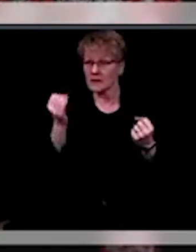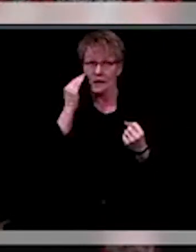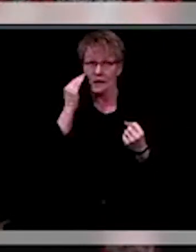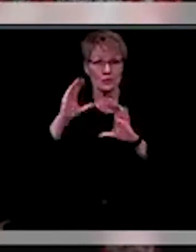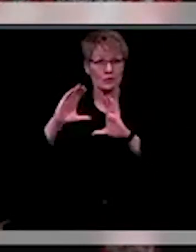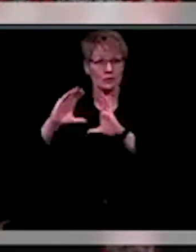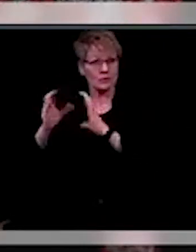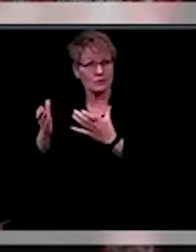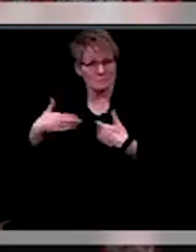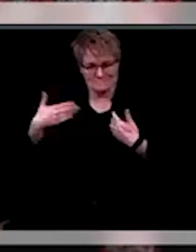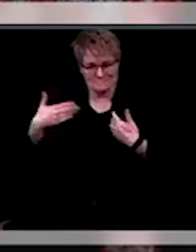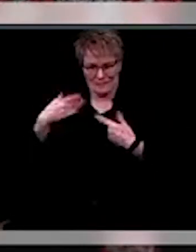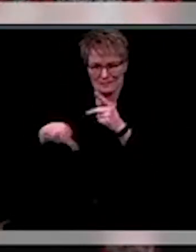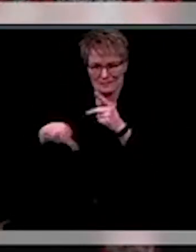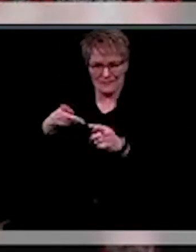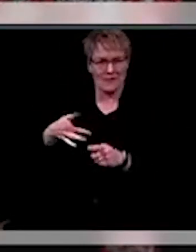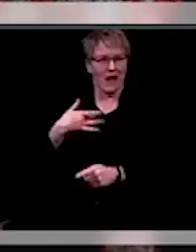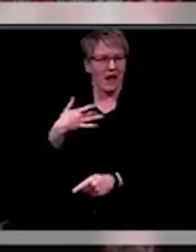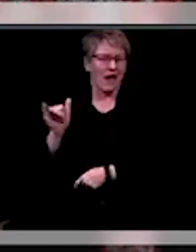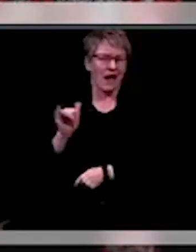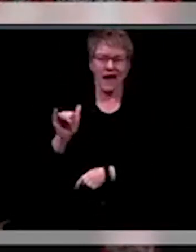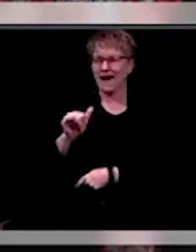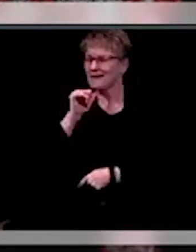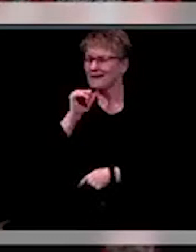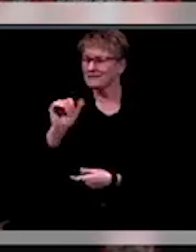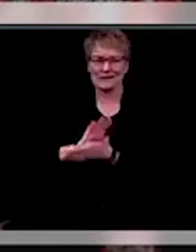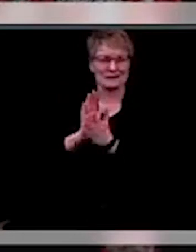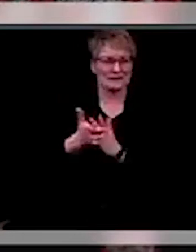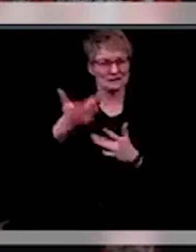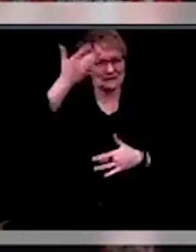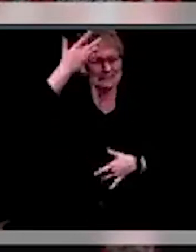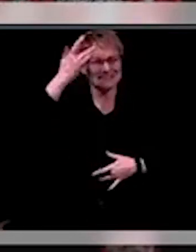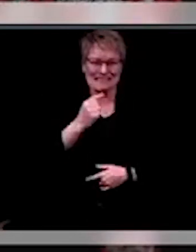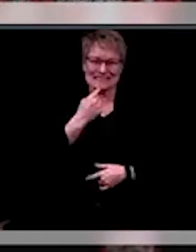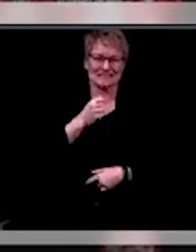going to cause them a serious illness. I'm not going to dispute that that's the case. That is